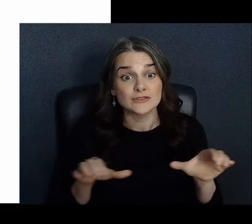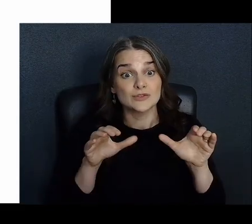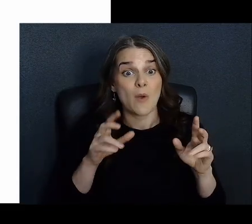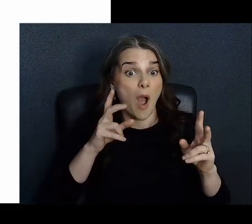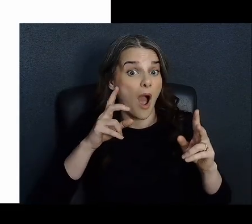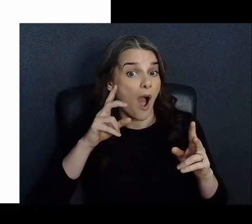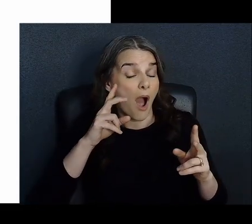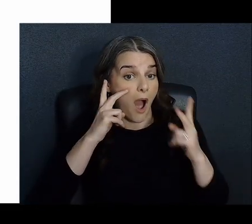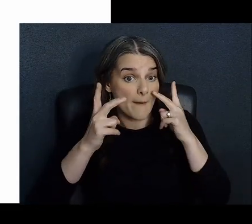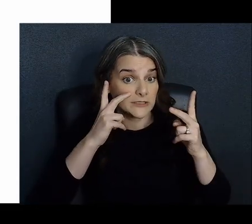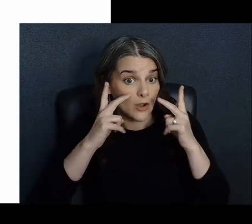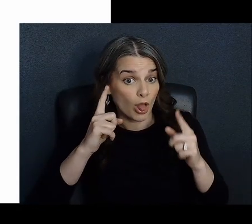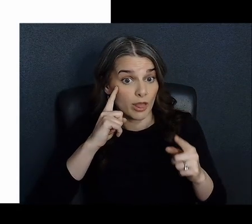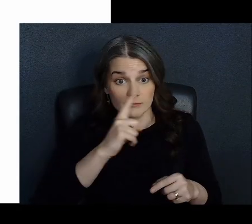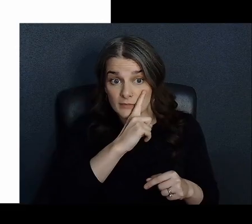So it takes that picture and then turns it